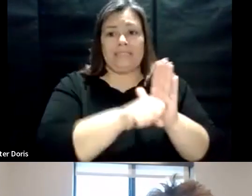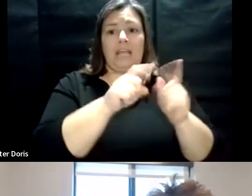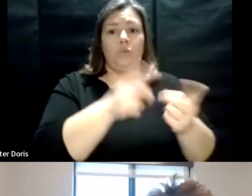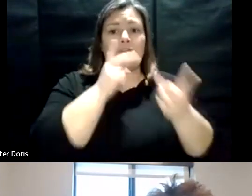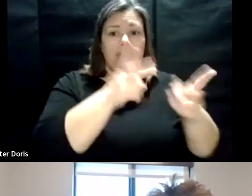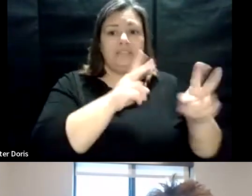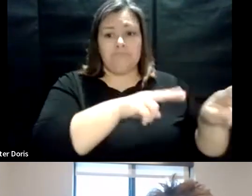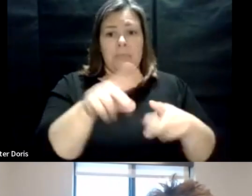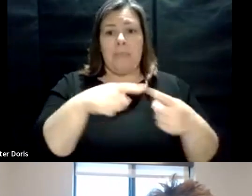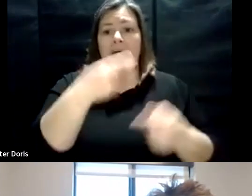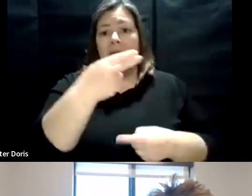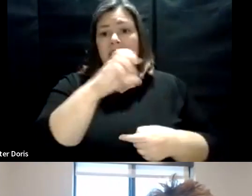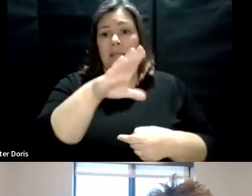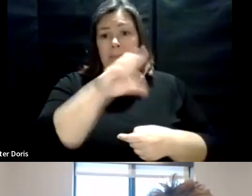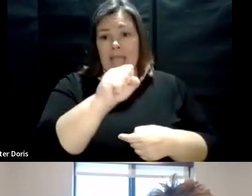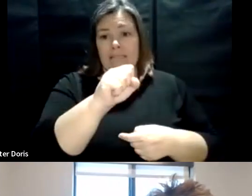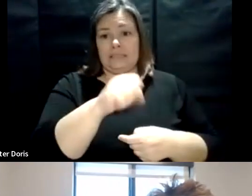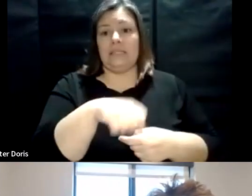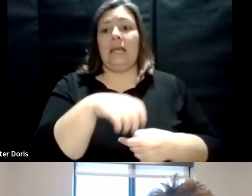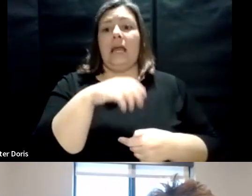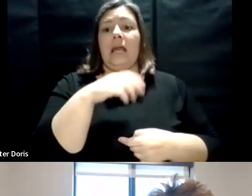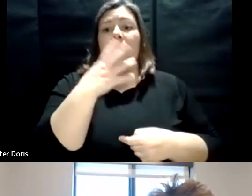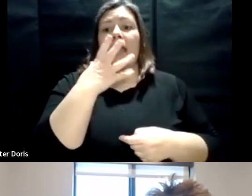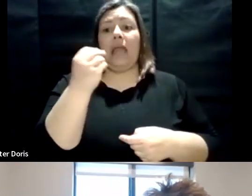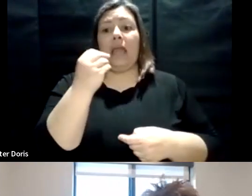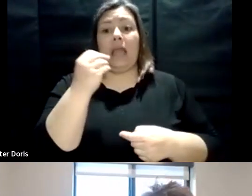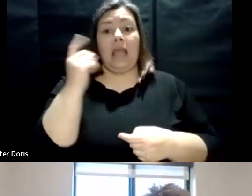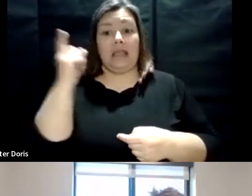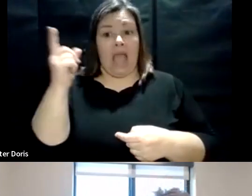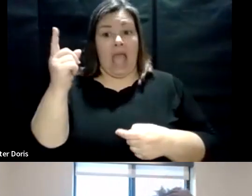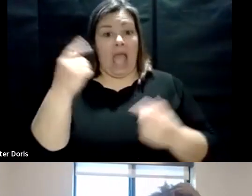Ask. I hope I am understanding correctly. Cms, are making in-person visits to State regarding Hcbs. CMS are making in person visits to states regarding HCBS. Is there a listing of when we're in the State? Cms.